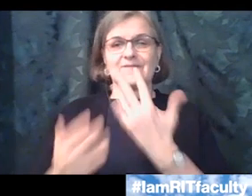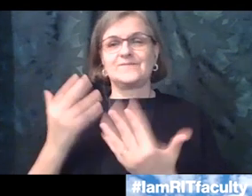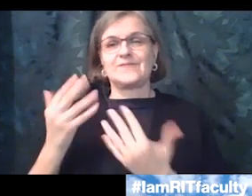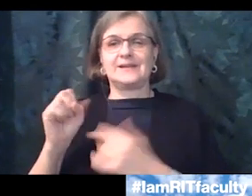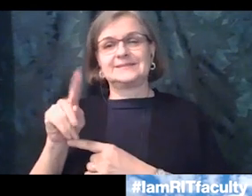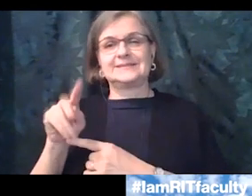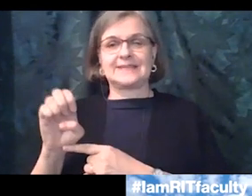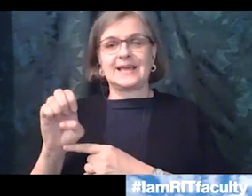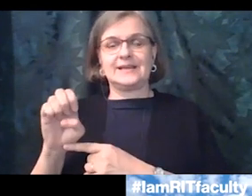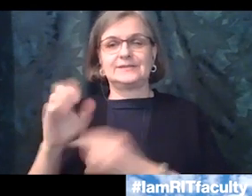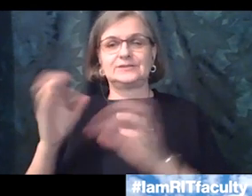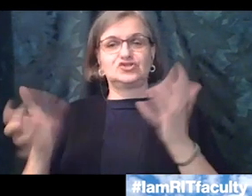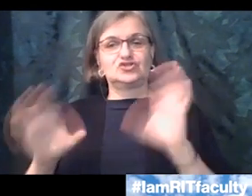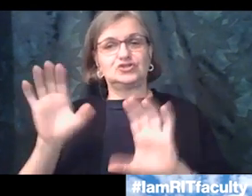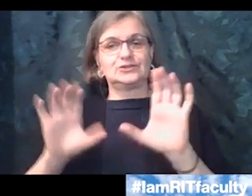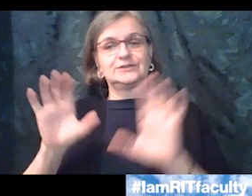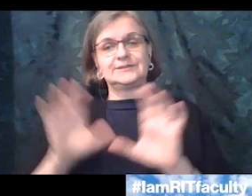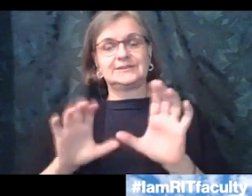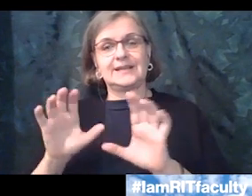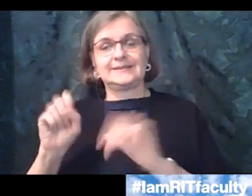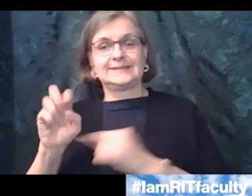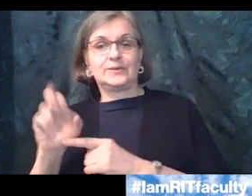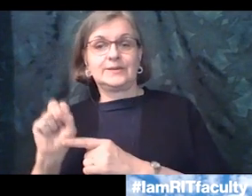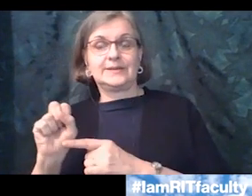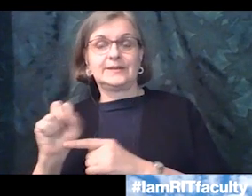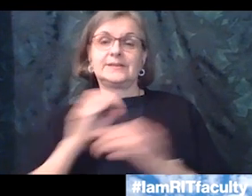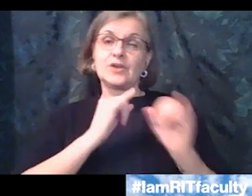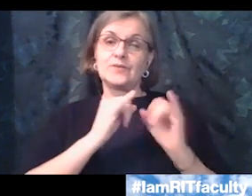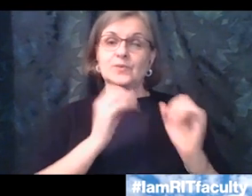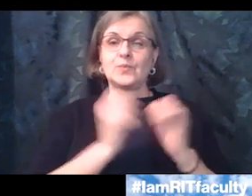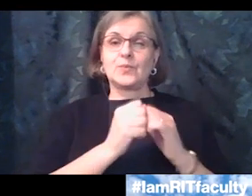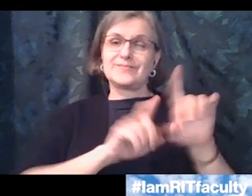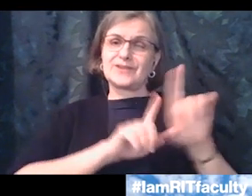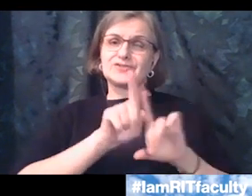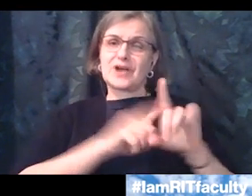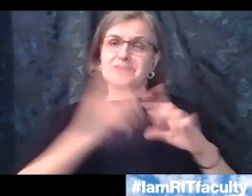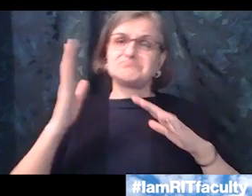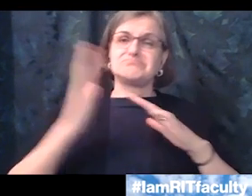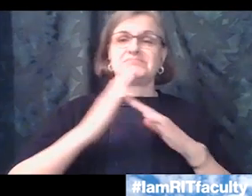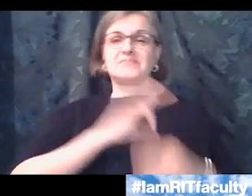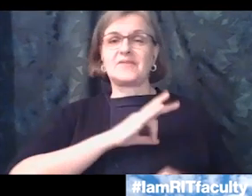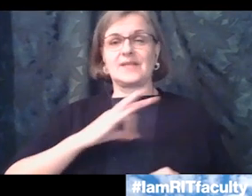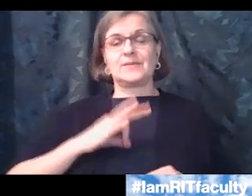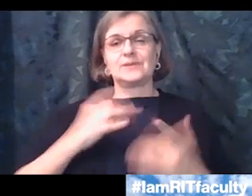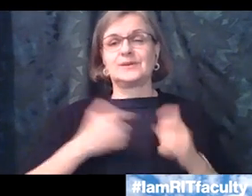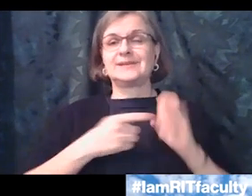These conversations with some of our star faculty members are designed to provide you with a behind the scenes glimpse